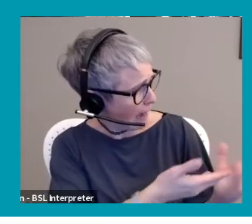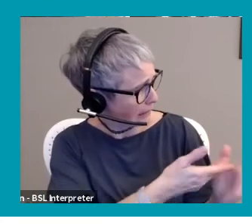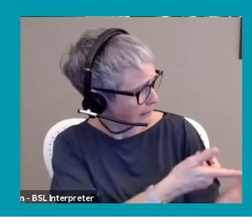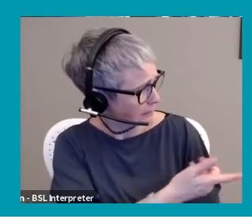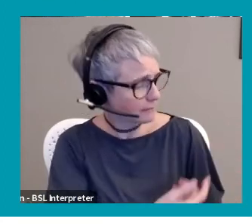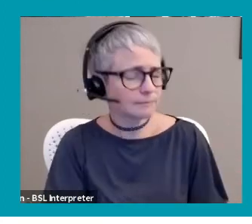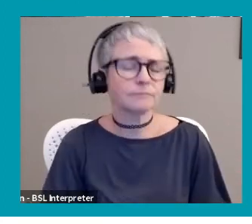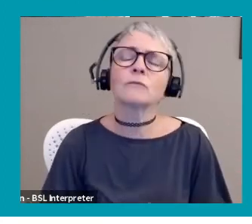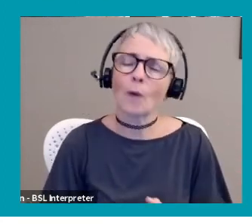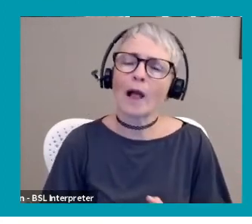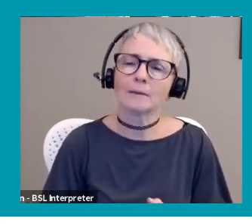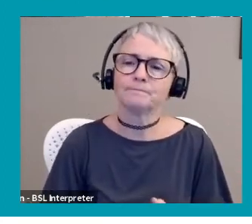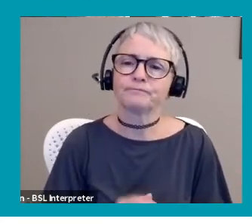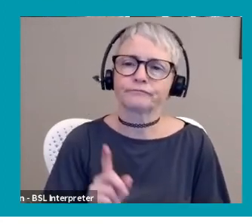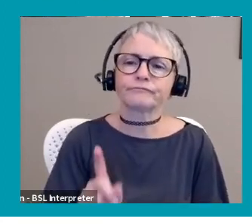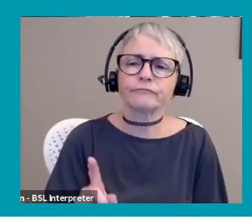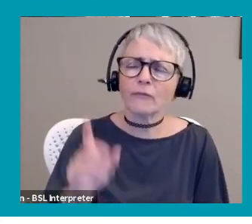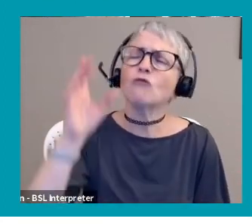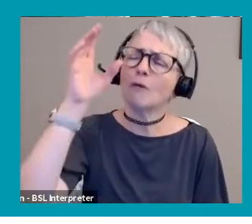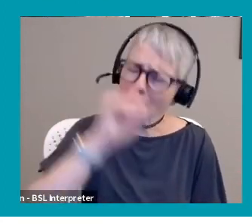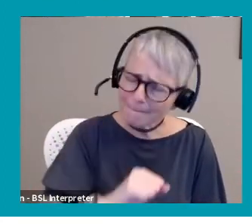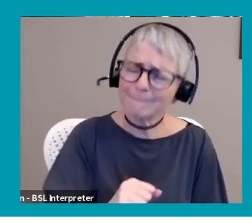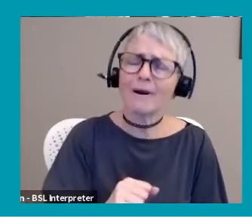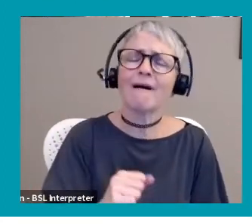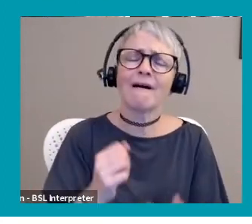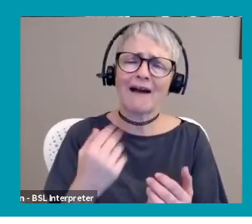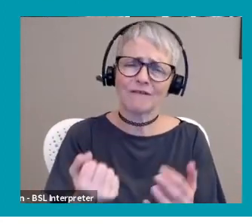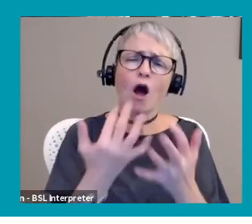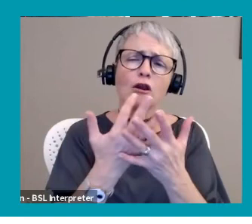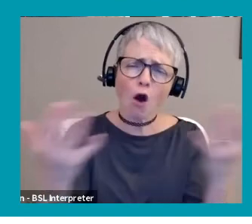Remember that there's a lot going on. Sometimes there's things that you can change